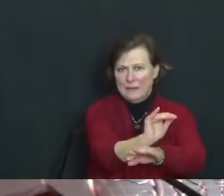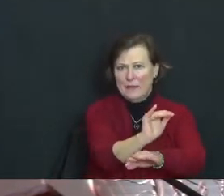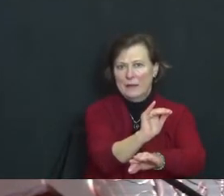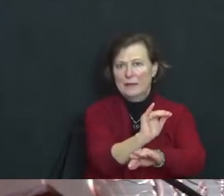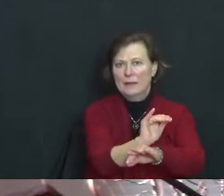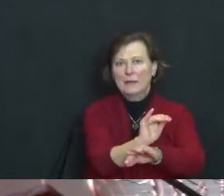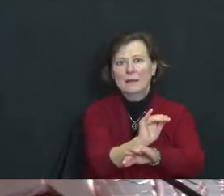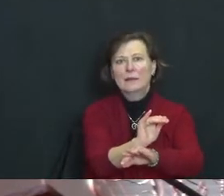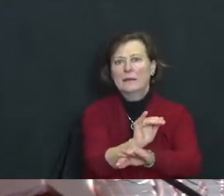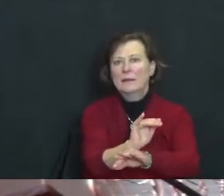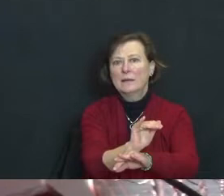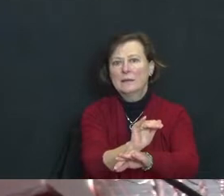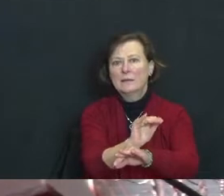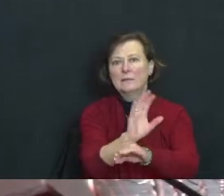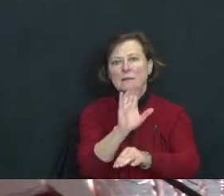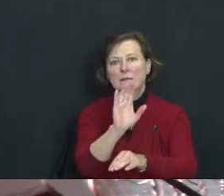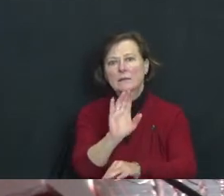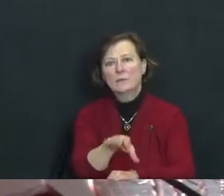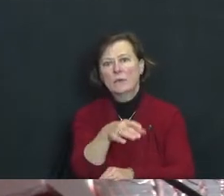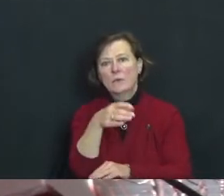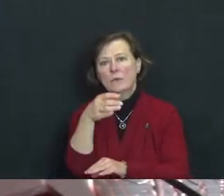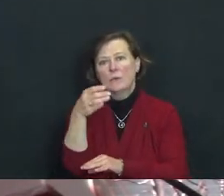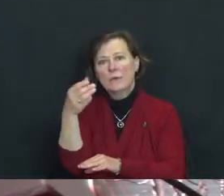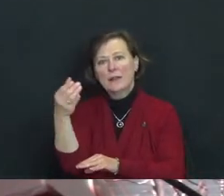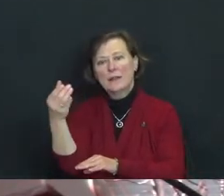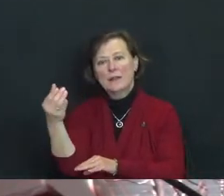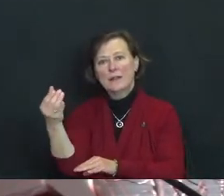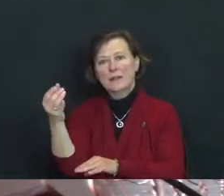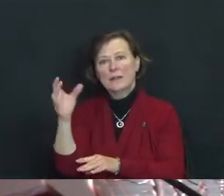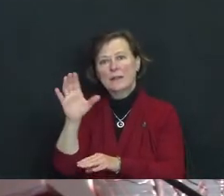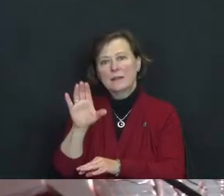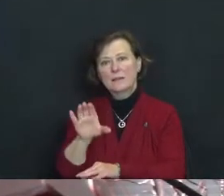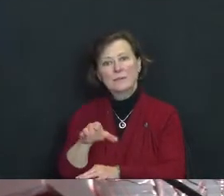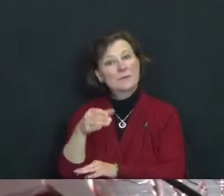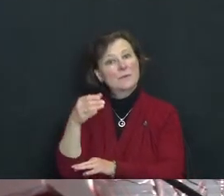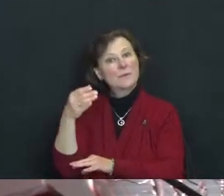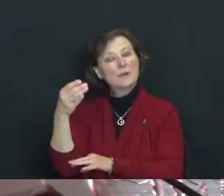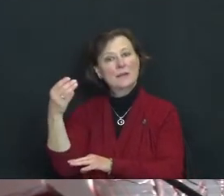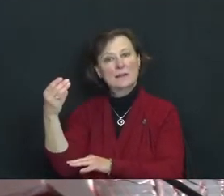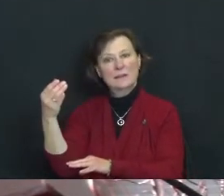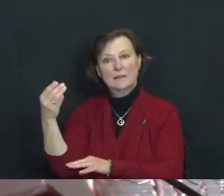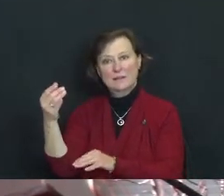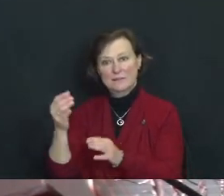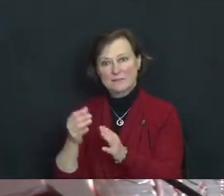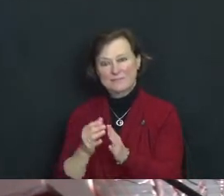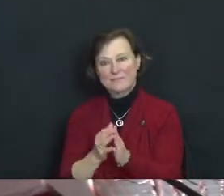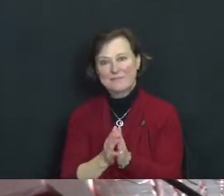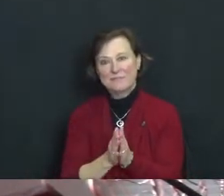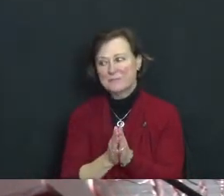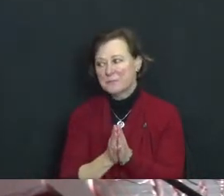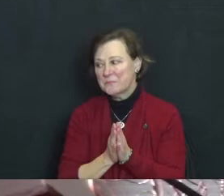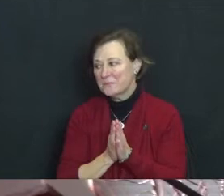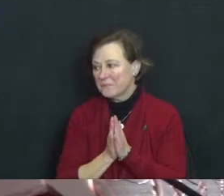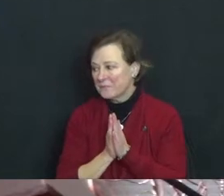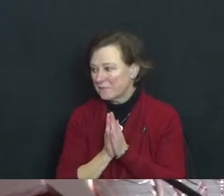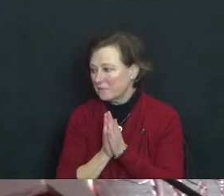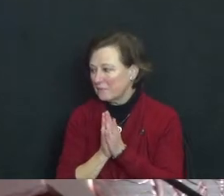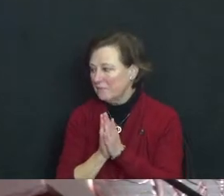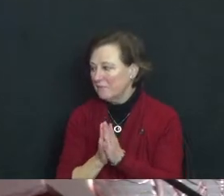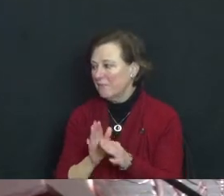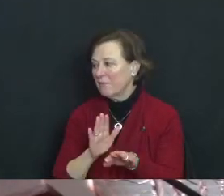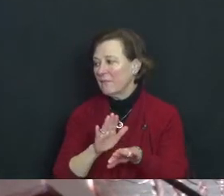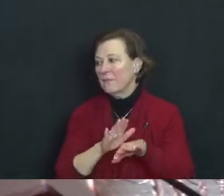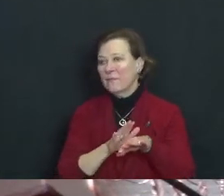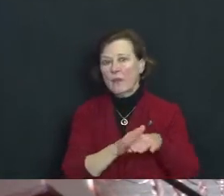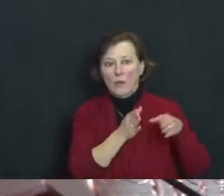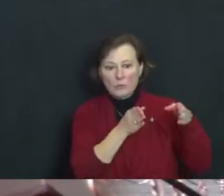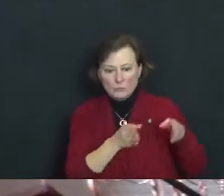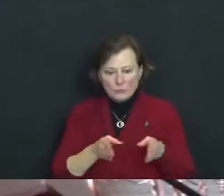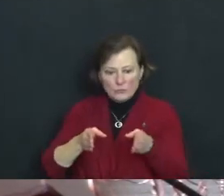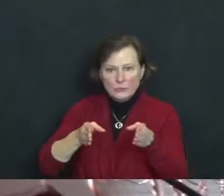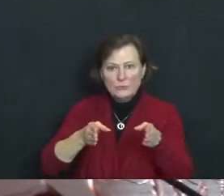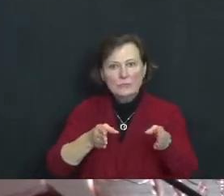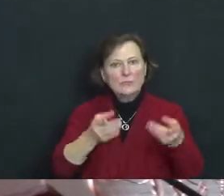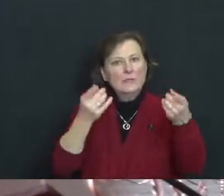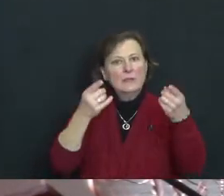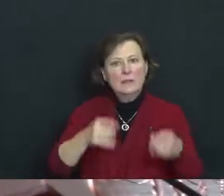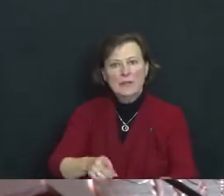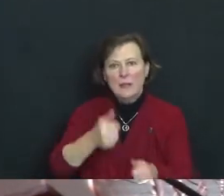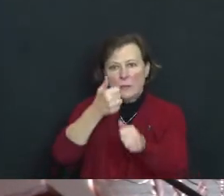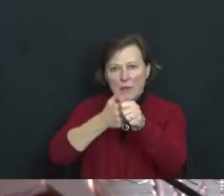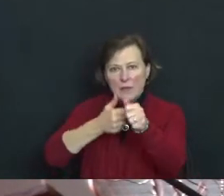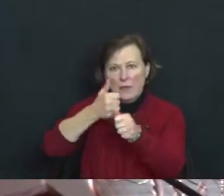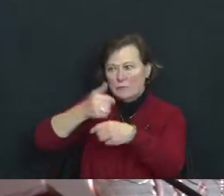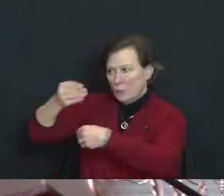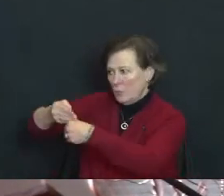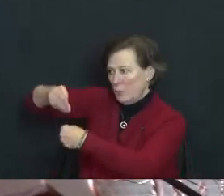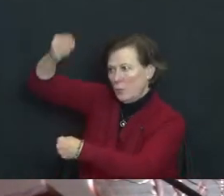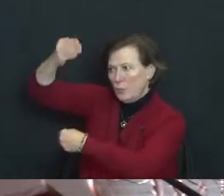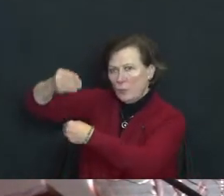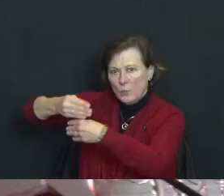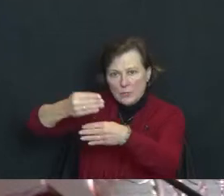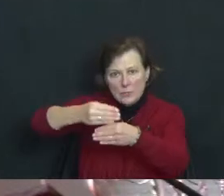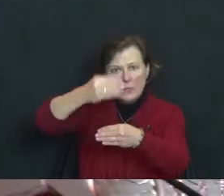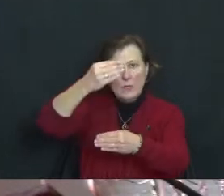Noel, Noel On the street every window saved but one was